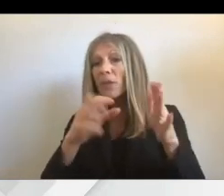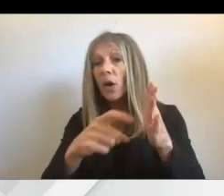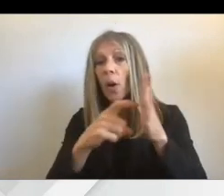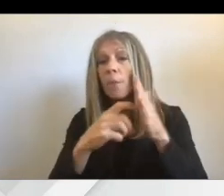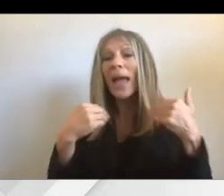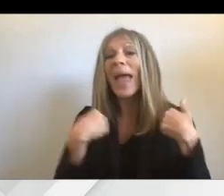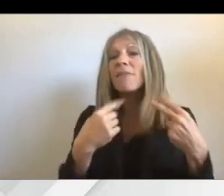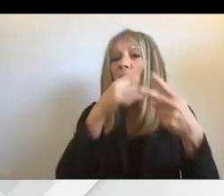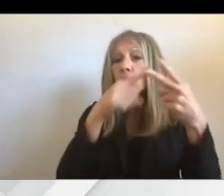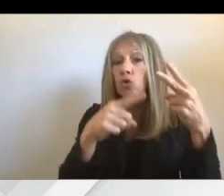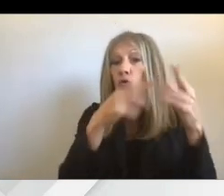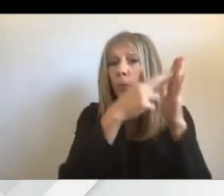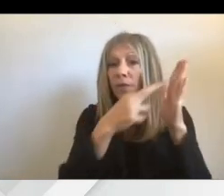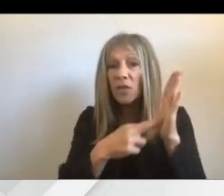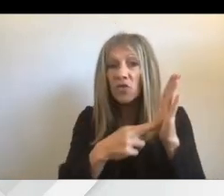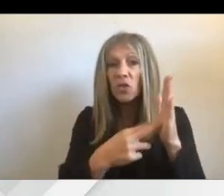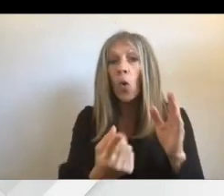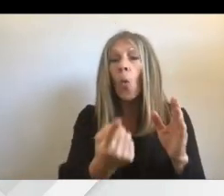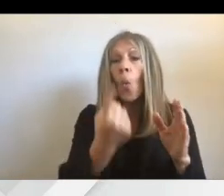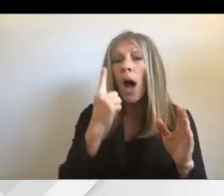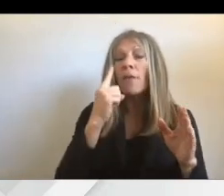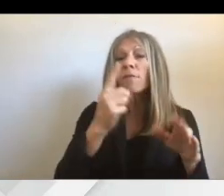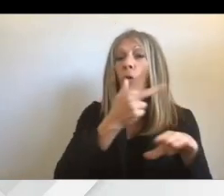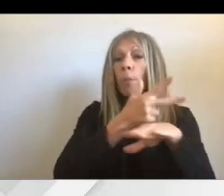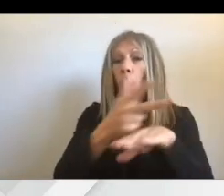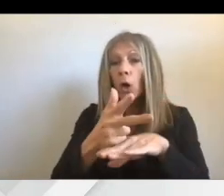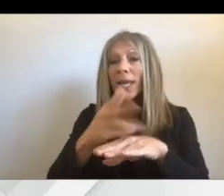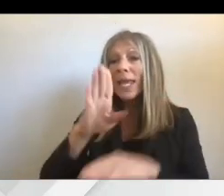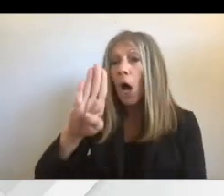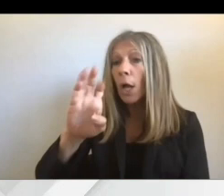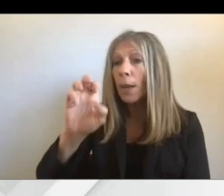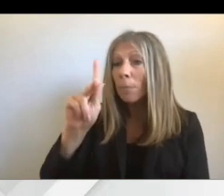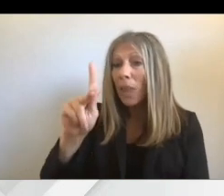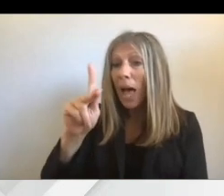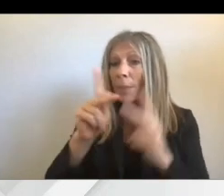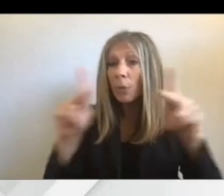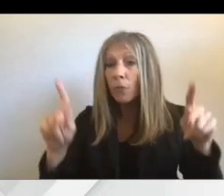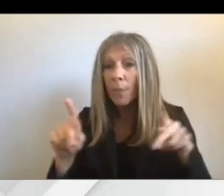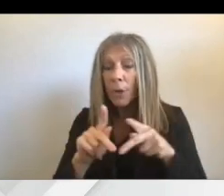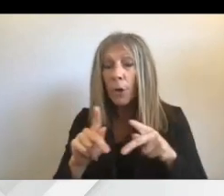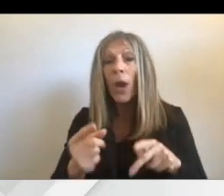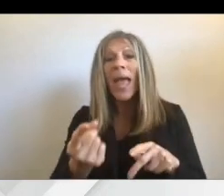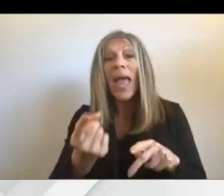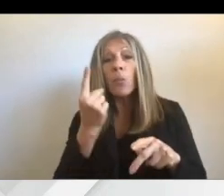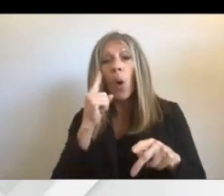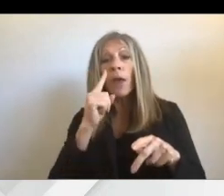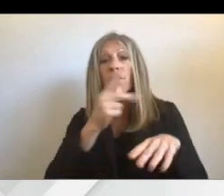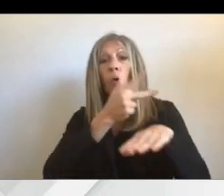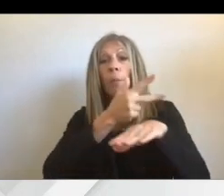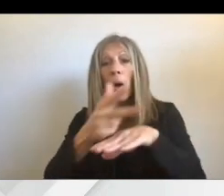one for parking on a block perimeter and one for parking that is not on a block perimeter.